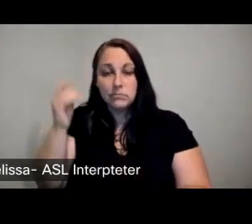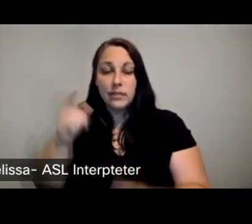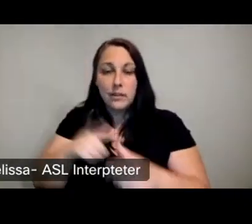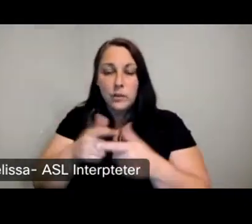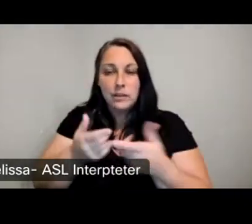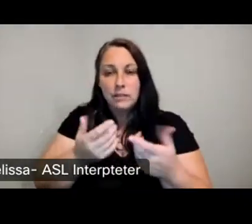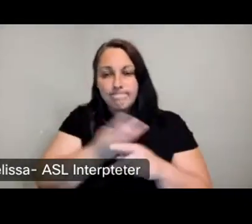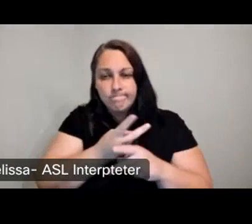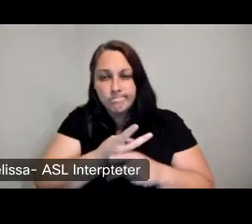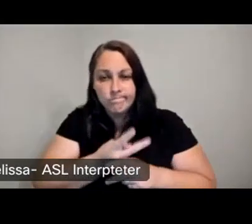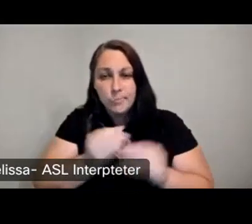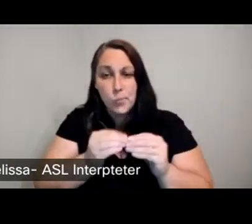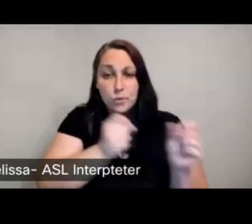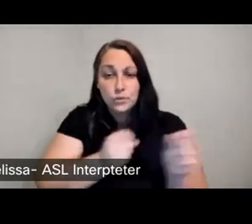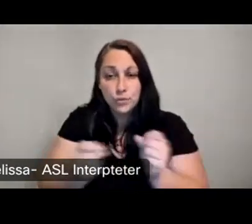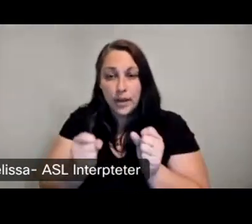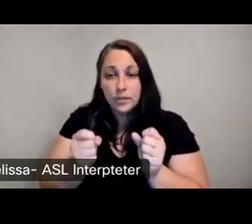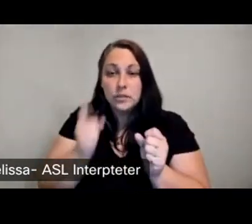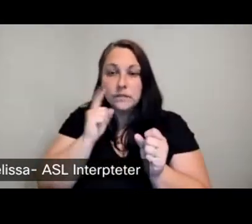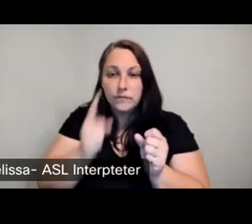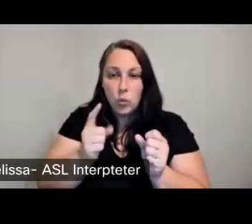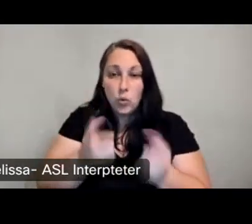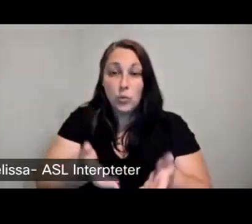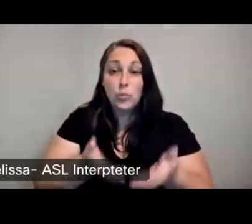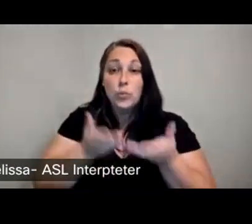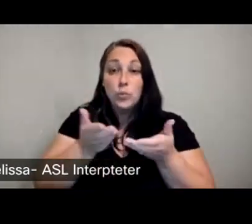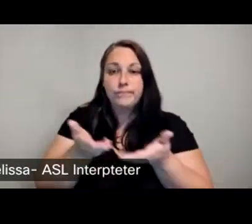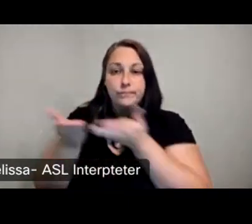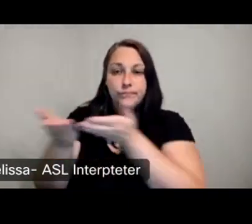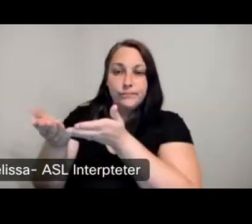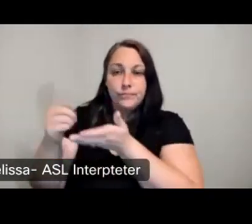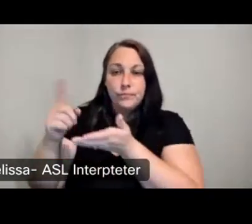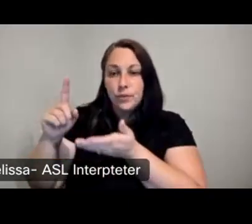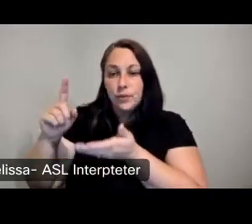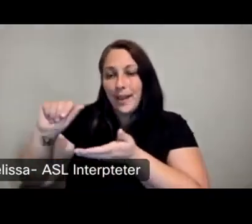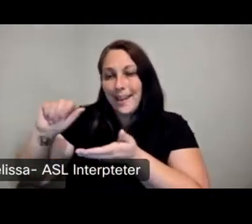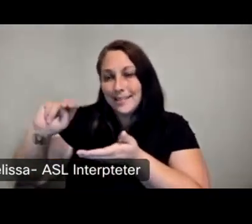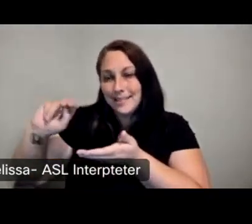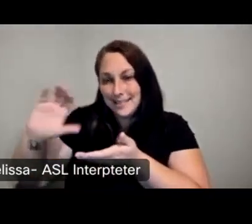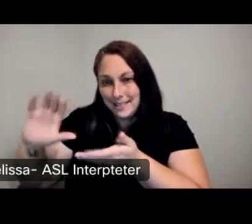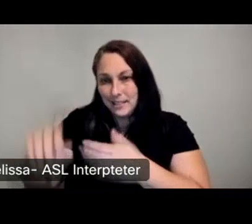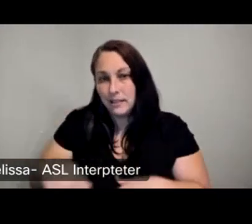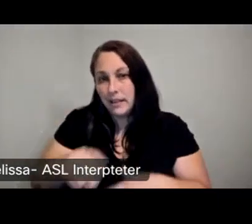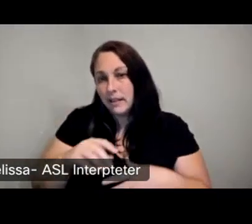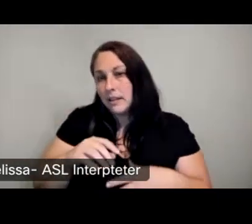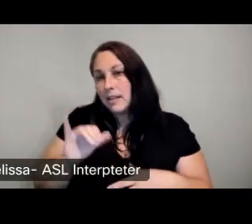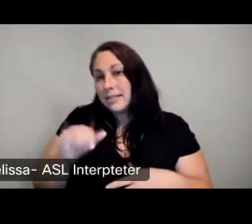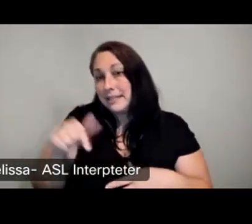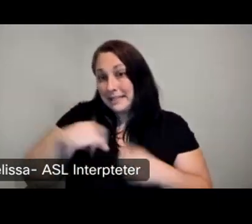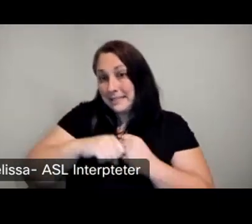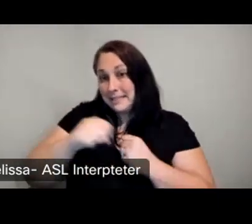think that can be noted just um similar to to this extension um that that we recommend in the future